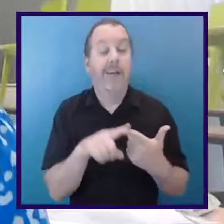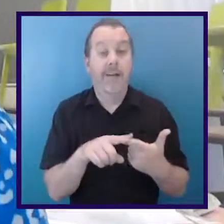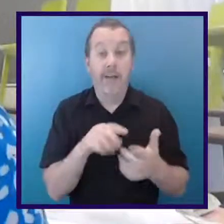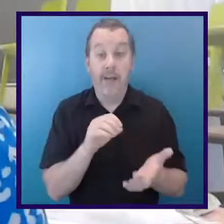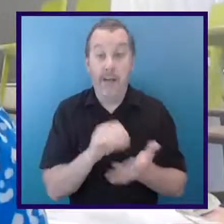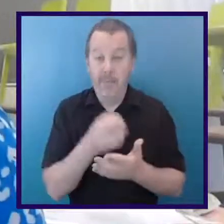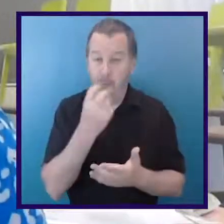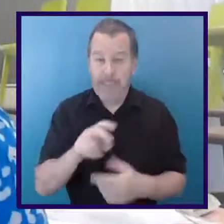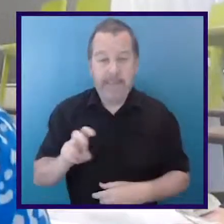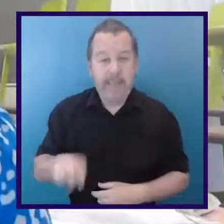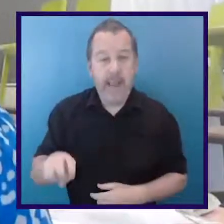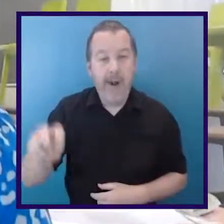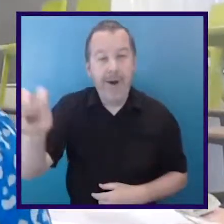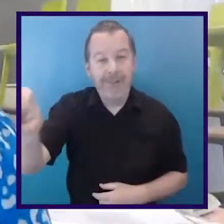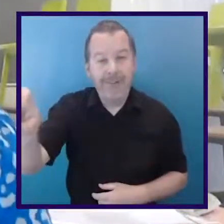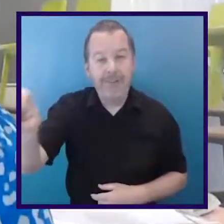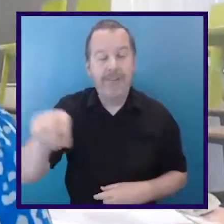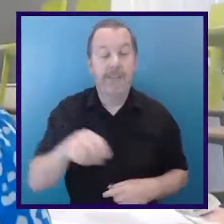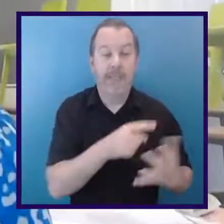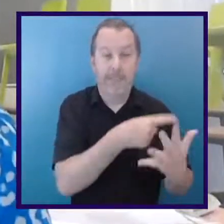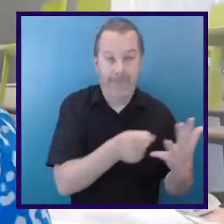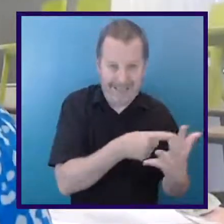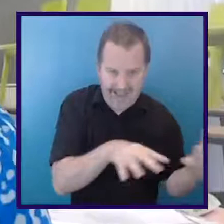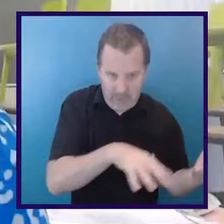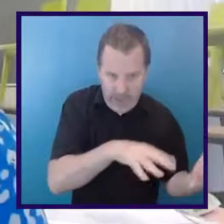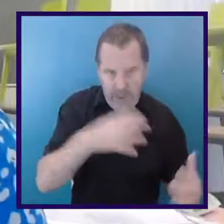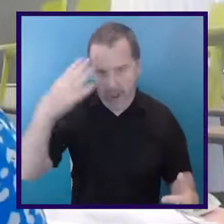Even at a basic level, we have a lovely set of stairs between maths and Irish, where we